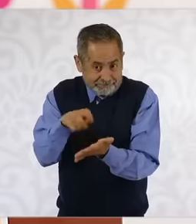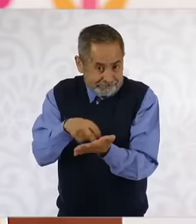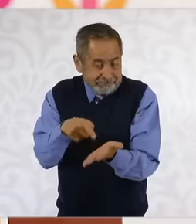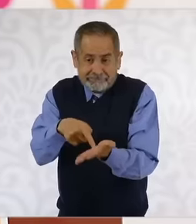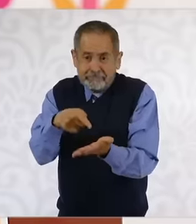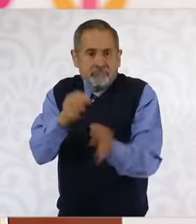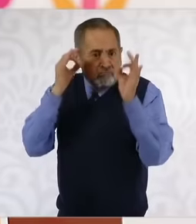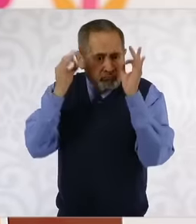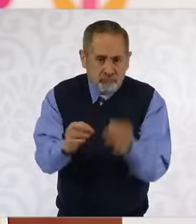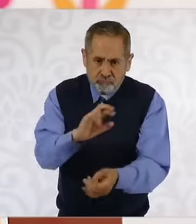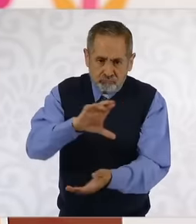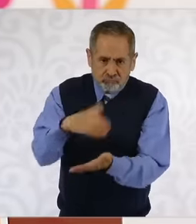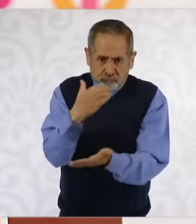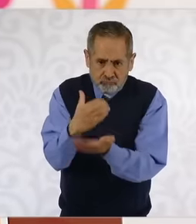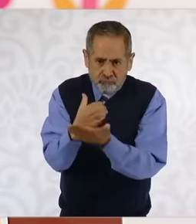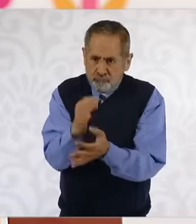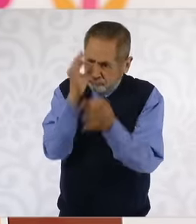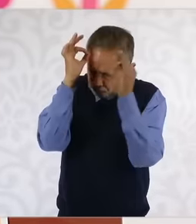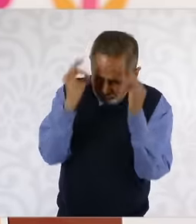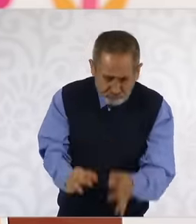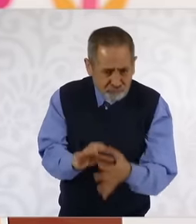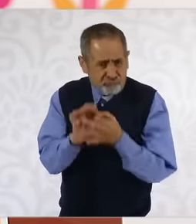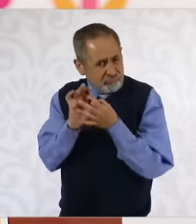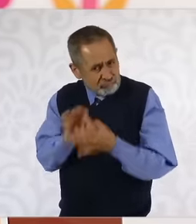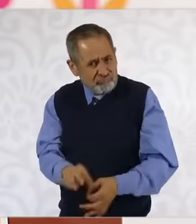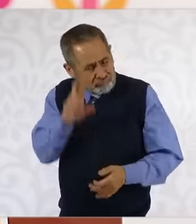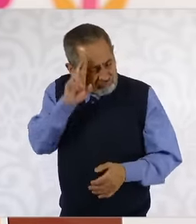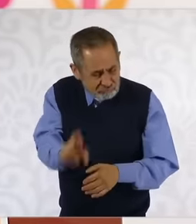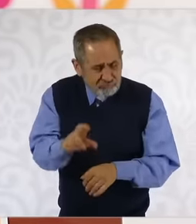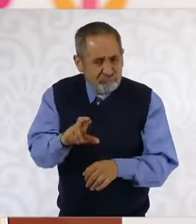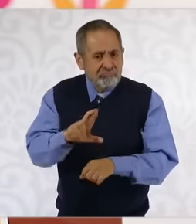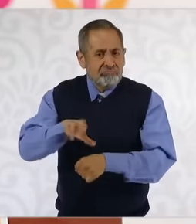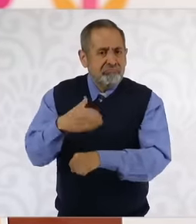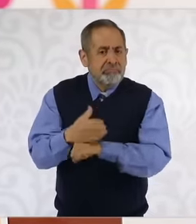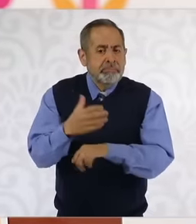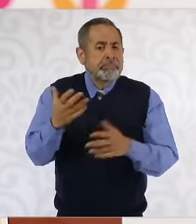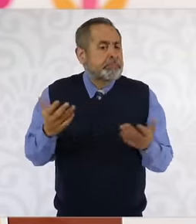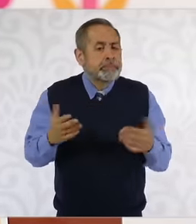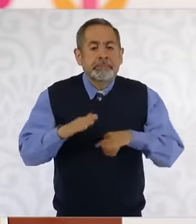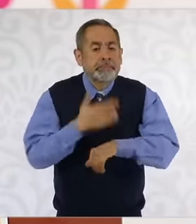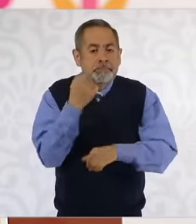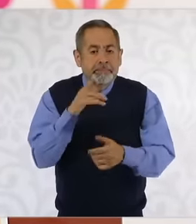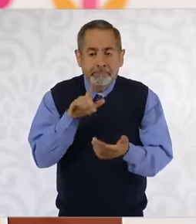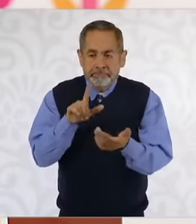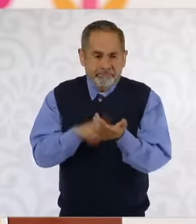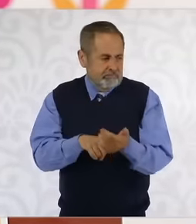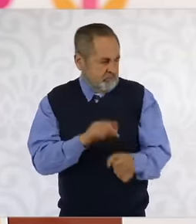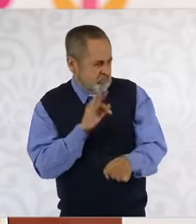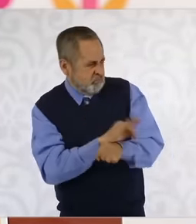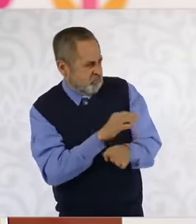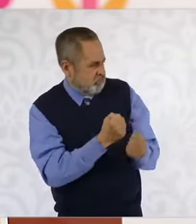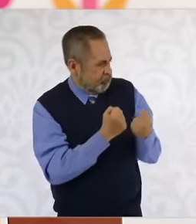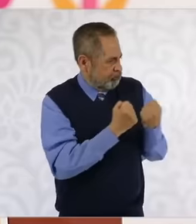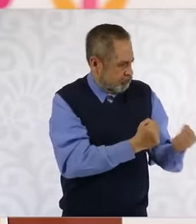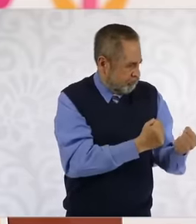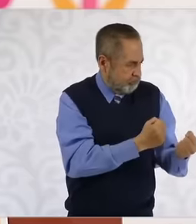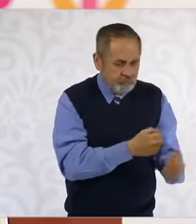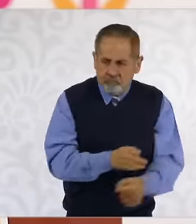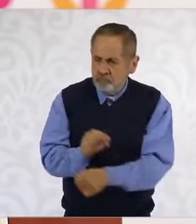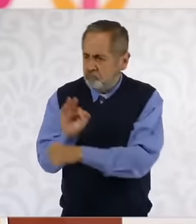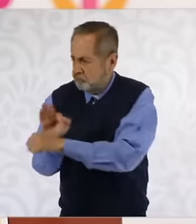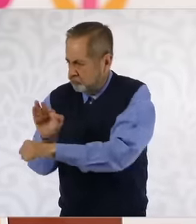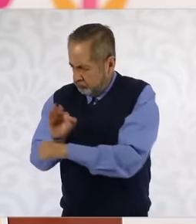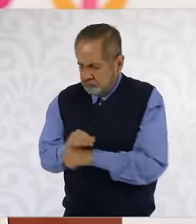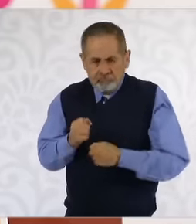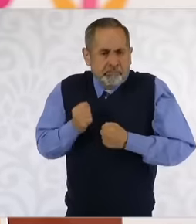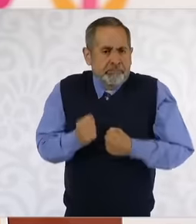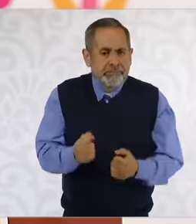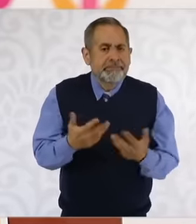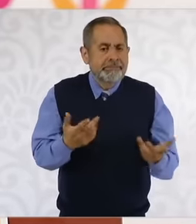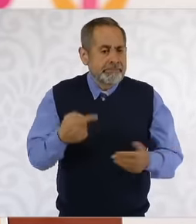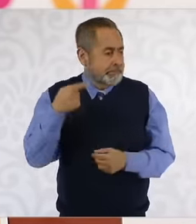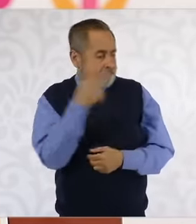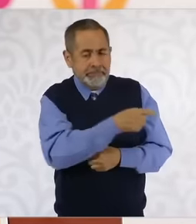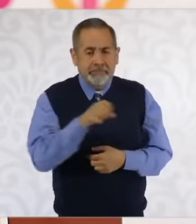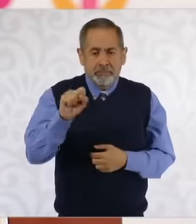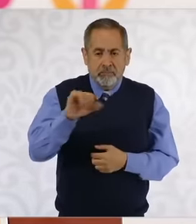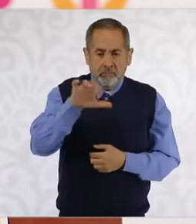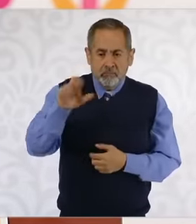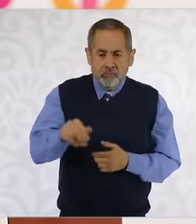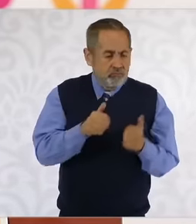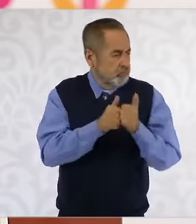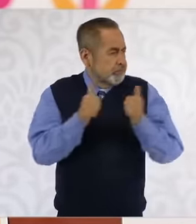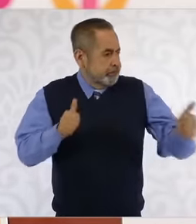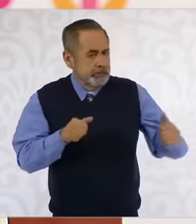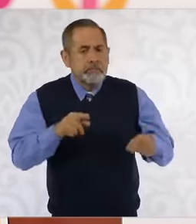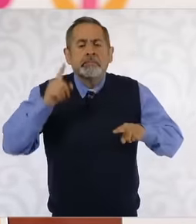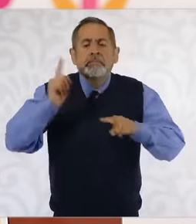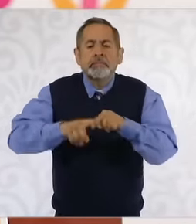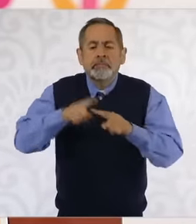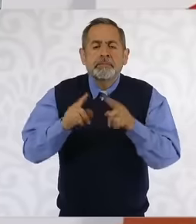republican because it strengthens the judiciary as an autonomous power chosen by the people